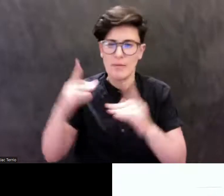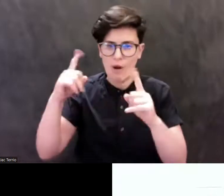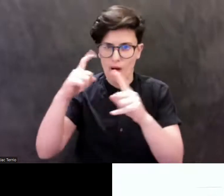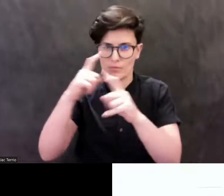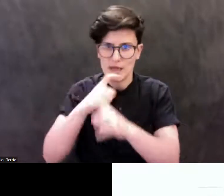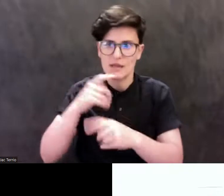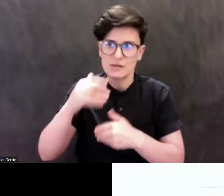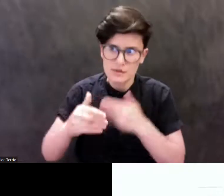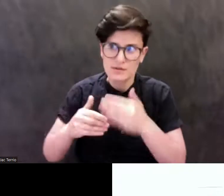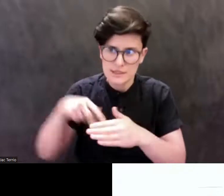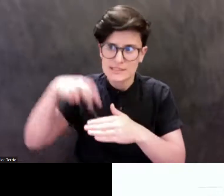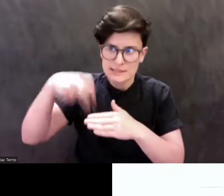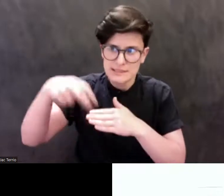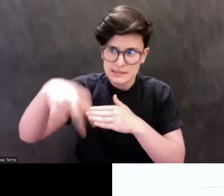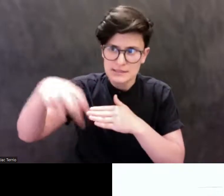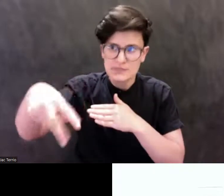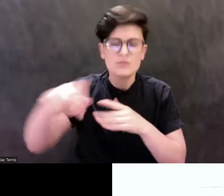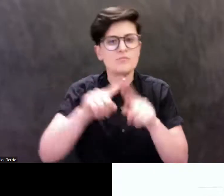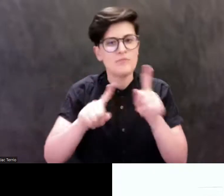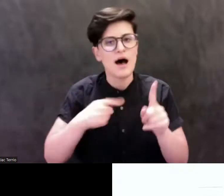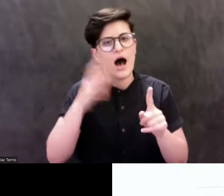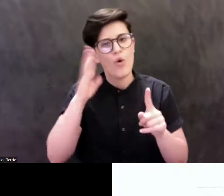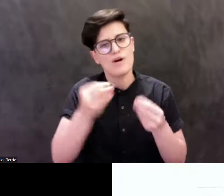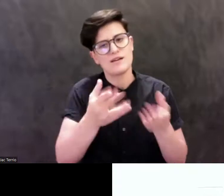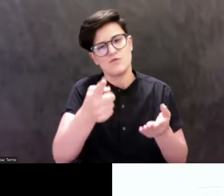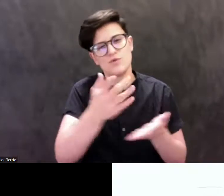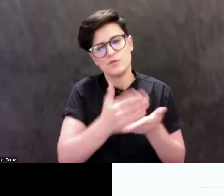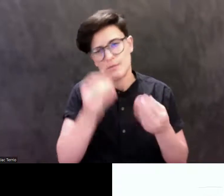hopefully at least start that process of everybody understanding.